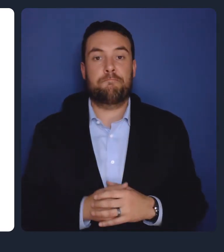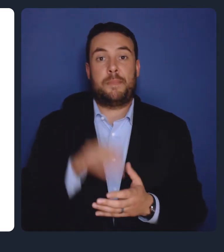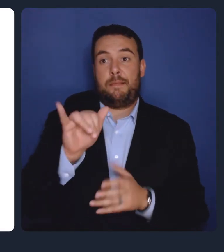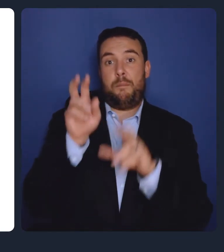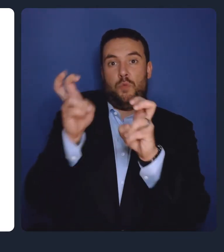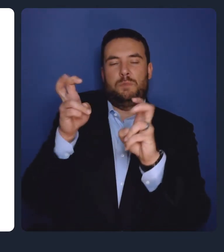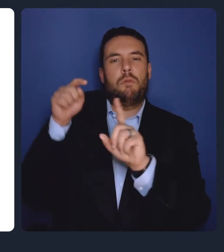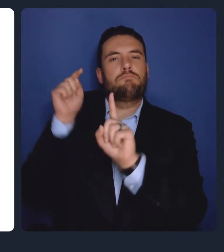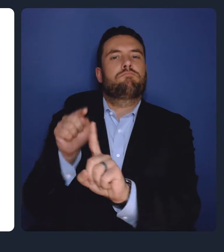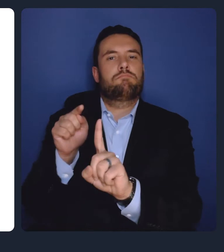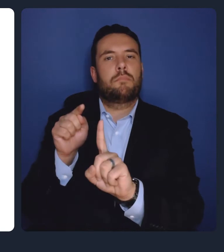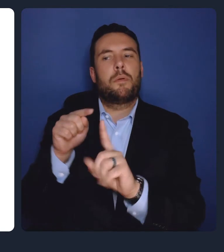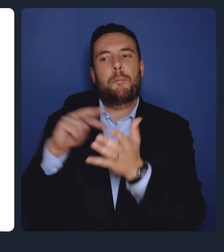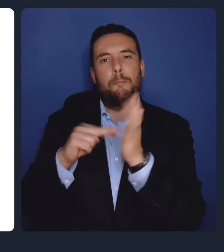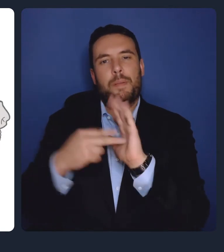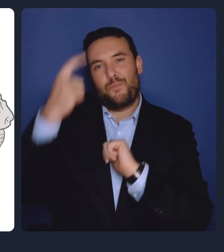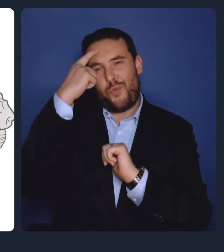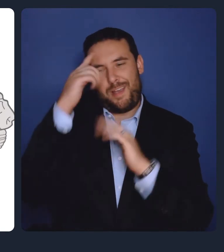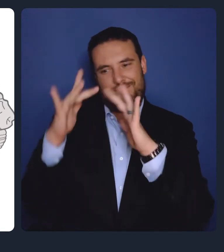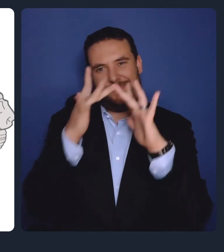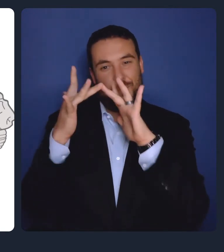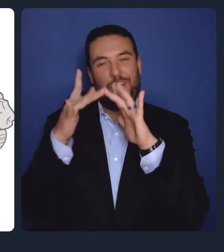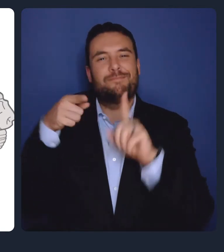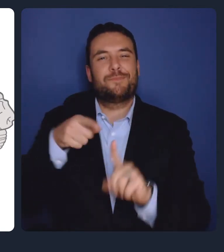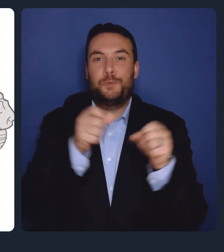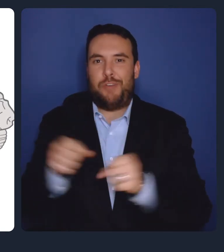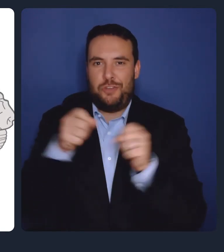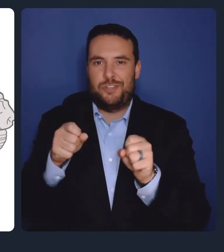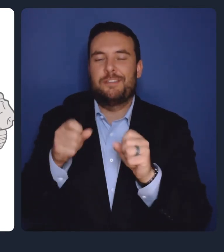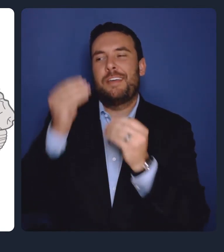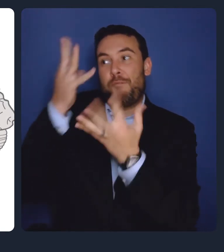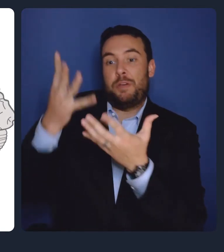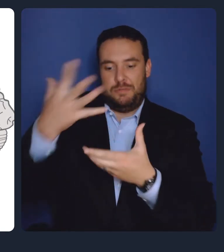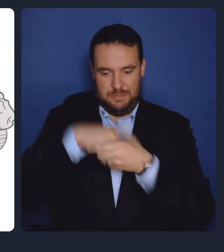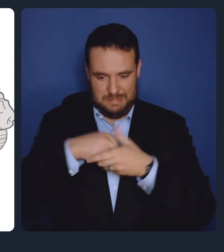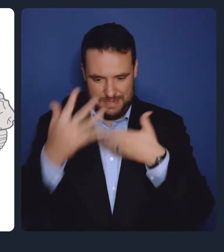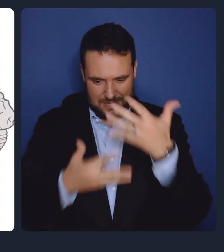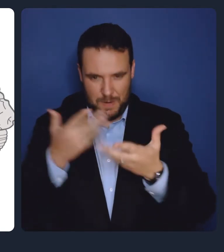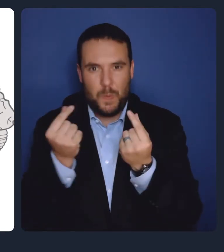This principle is about making sure the Strategic Networks in the brain have a way to organize and act on our content.